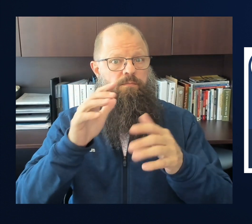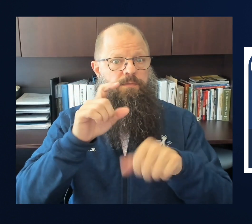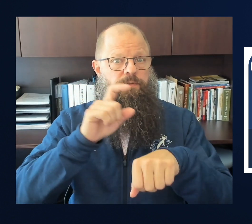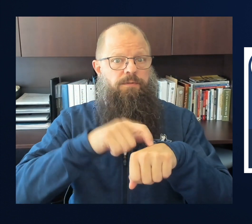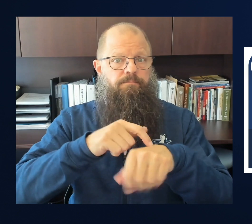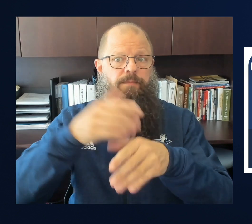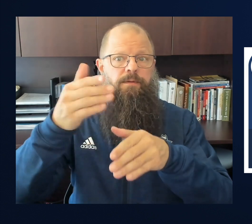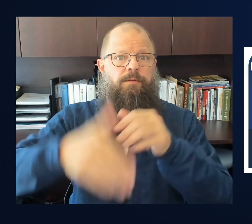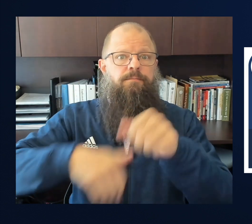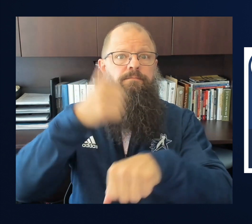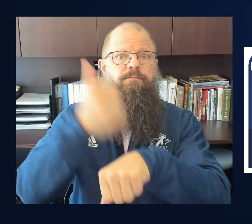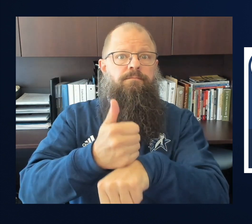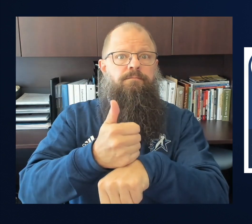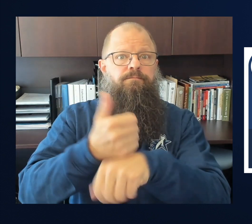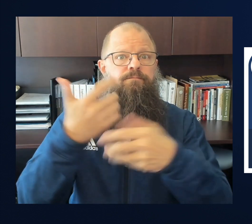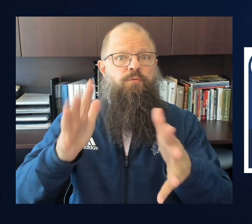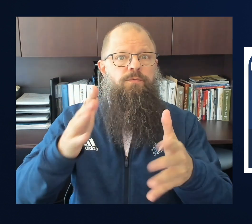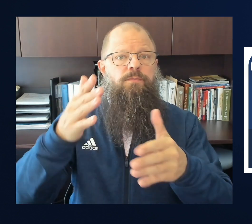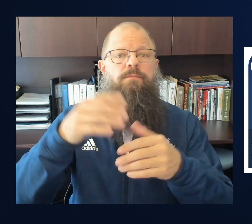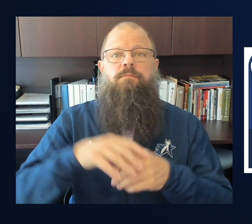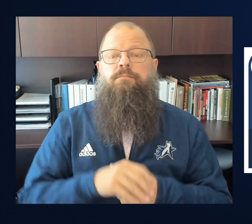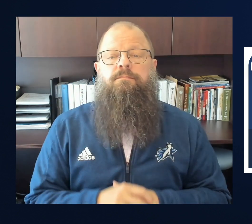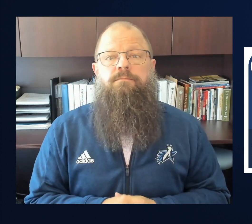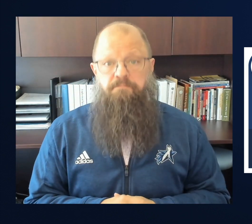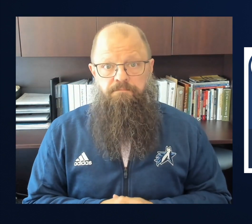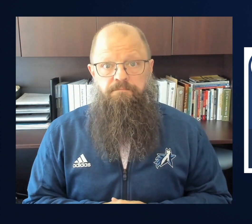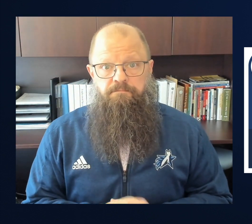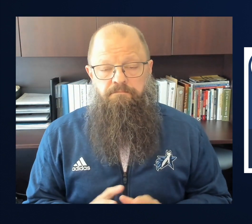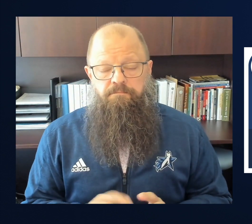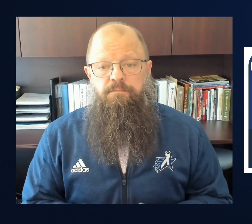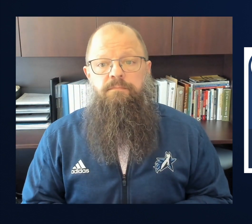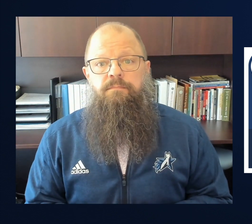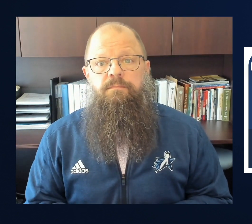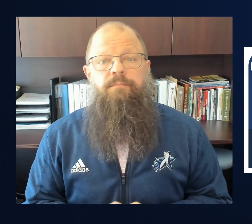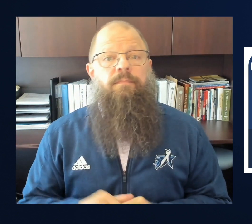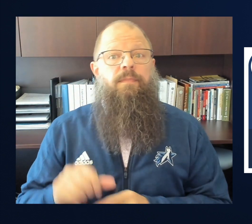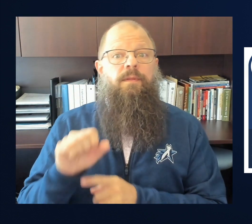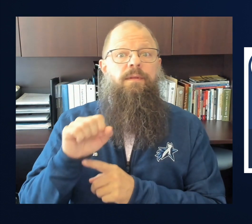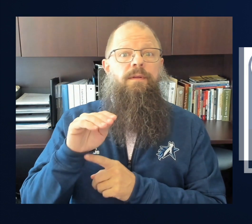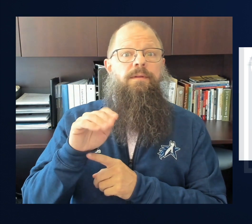relevant to their position? And T: is the goal time-bound?